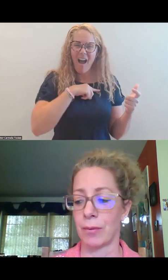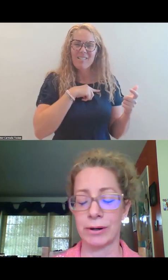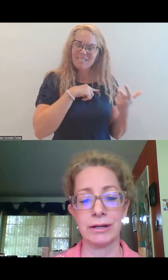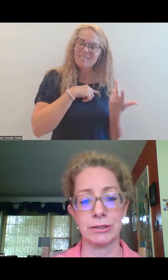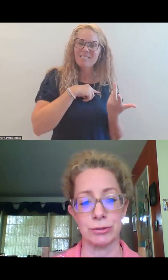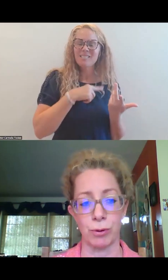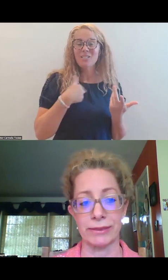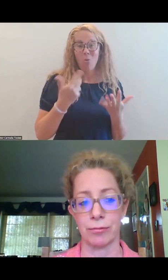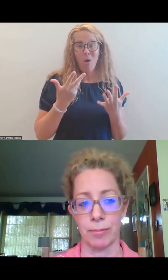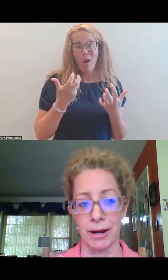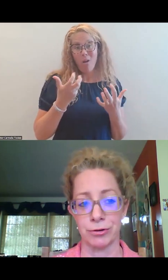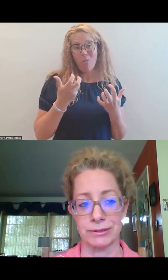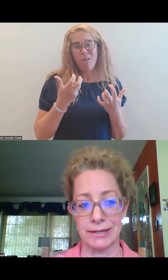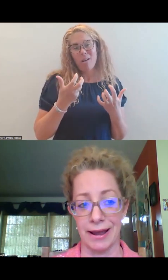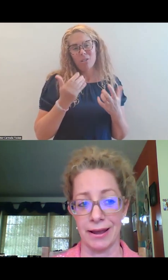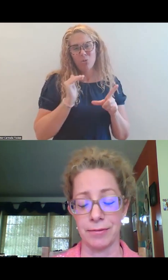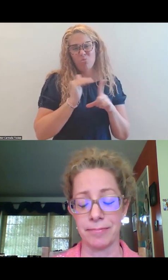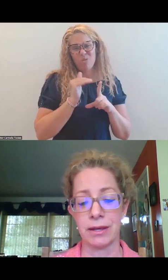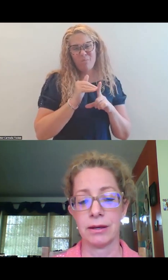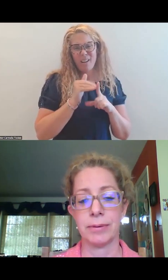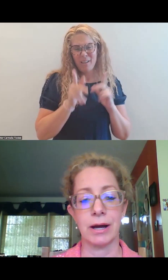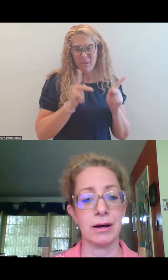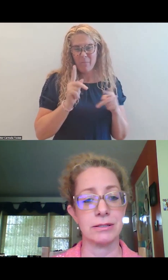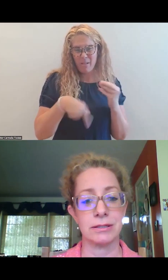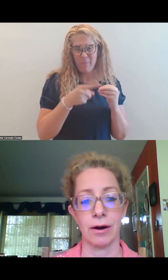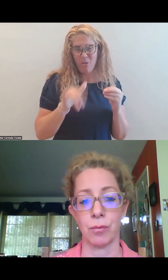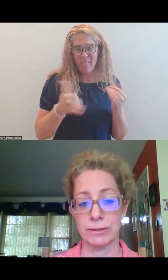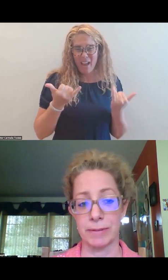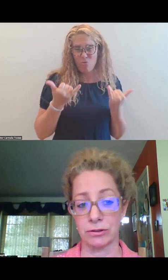I WANTED TO BRING THAT REMINDER TODAY BECAUSE OF WHAT IS BEING